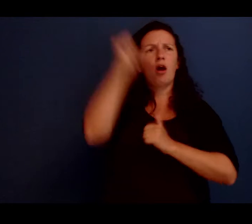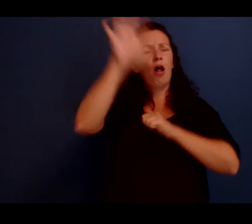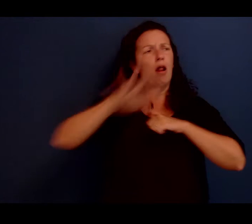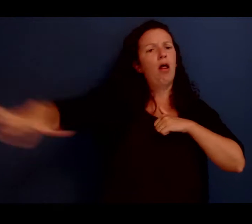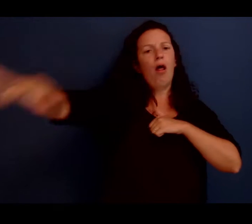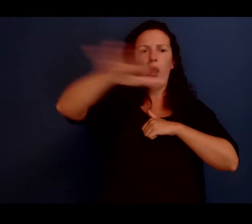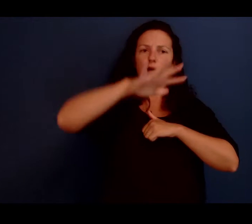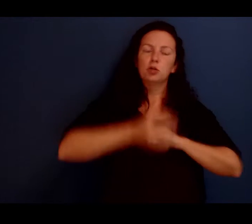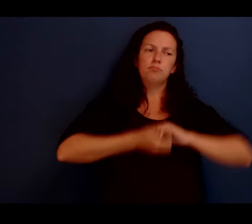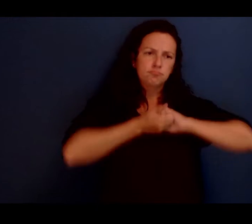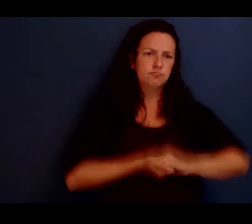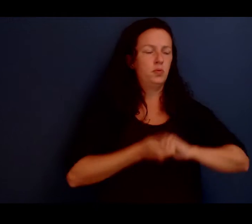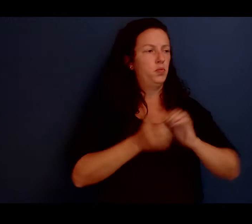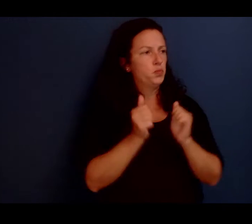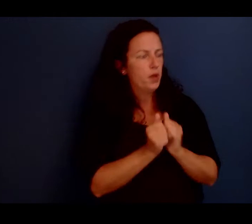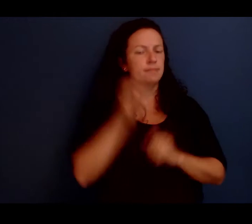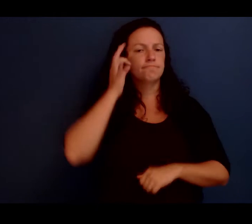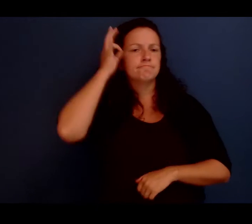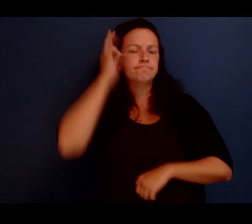with native Indigenous and First Nations people